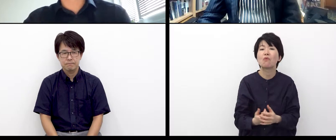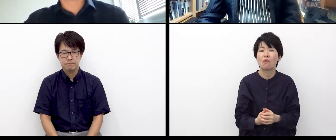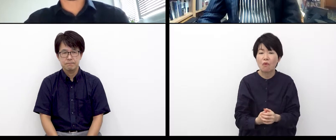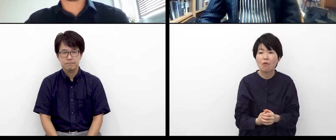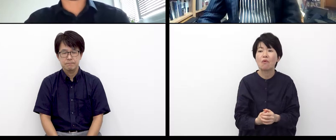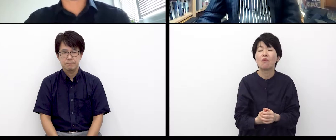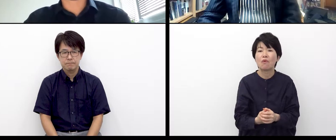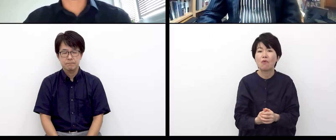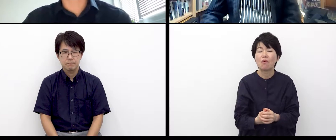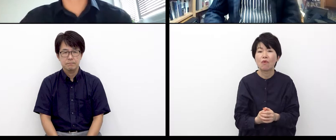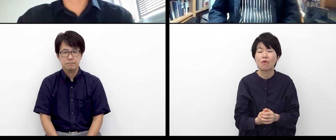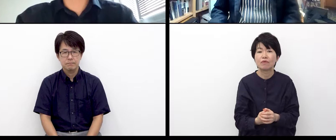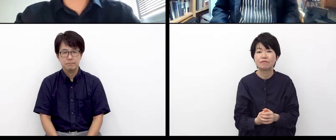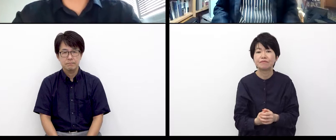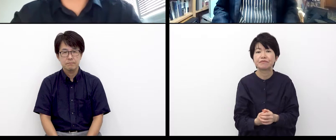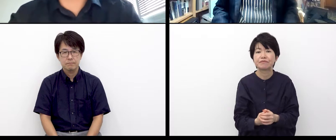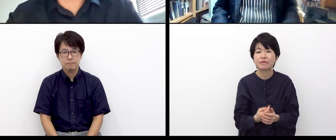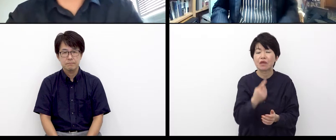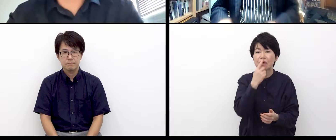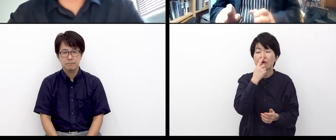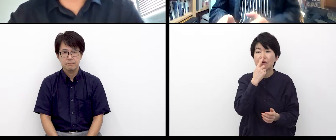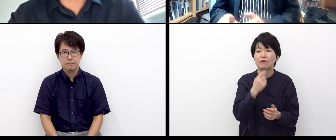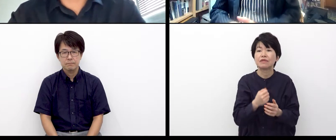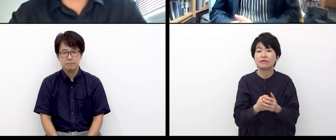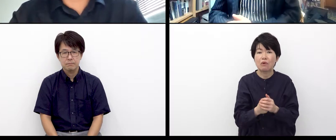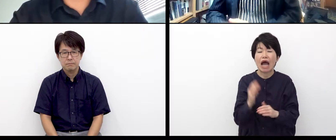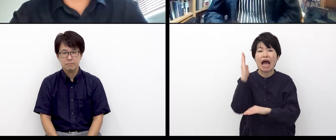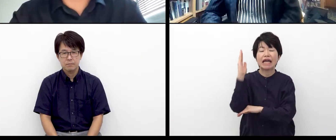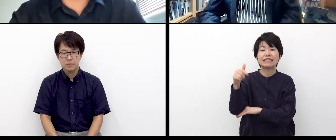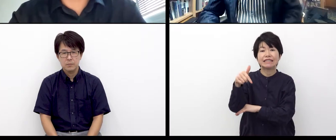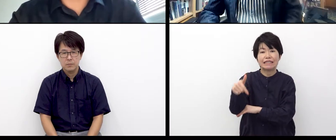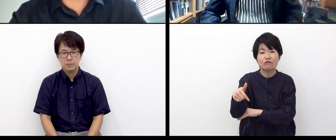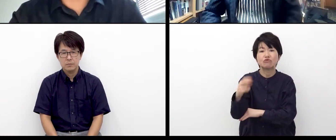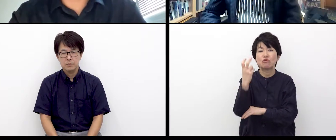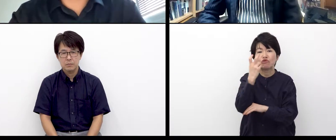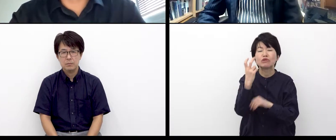In addition to that, I think that research by the government always underestimates the result.